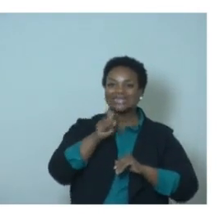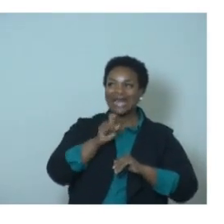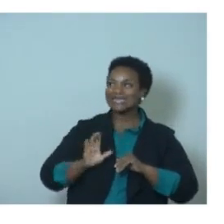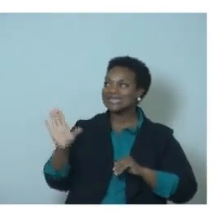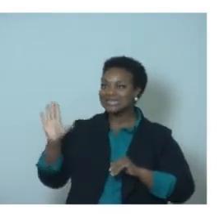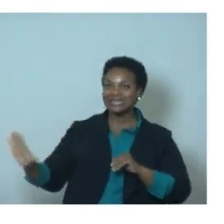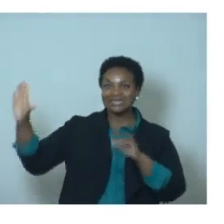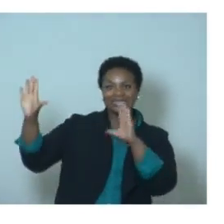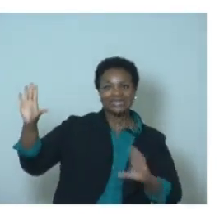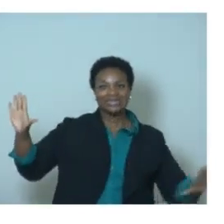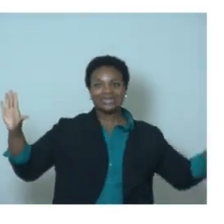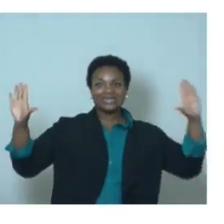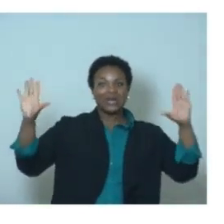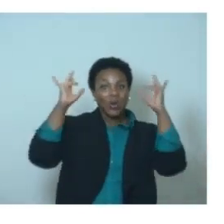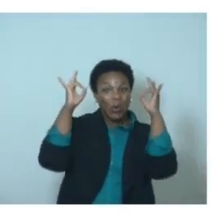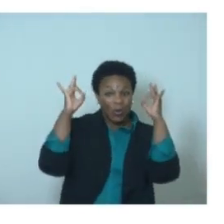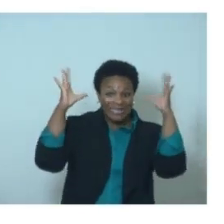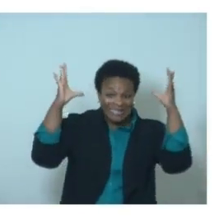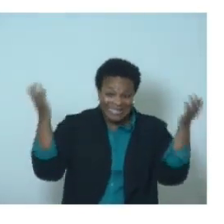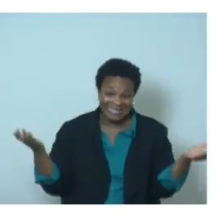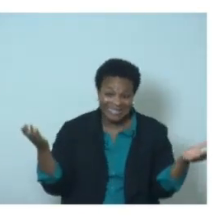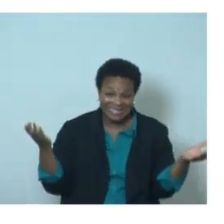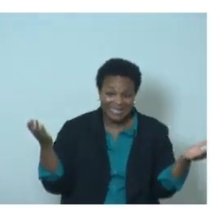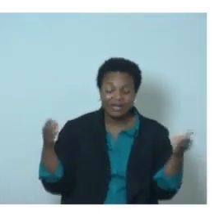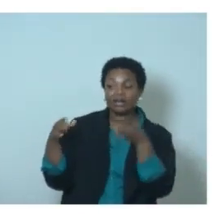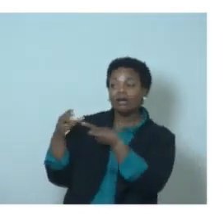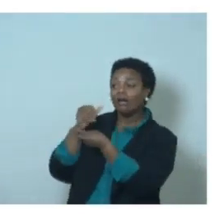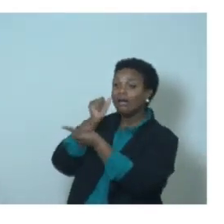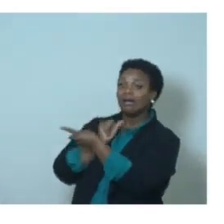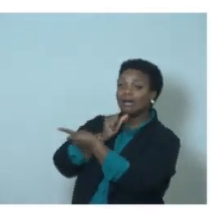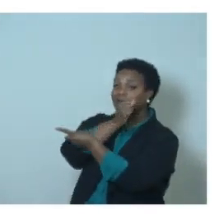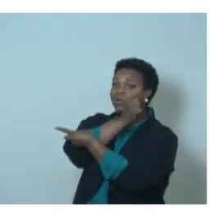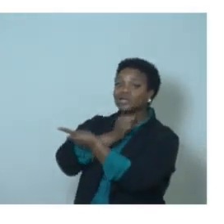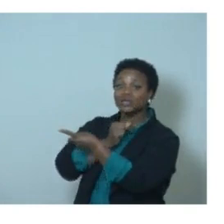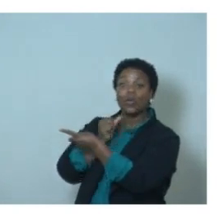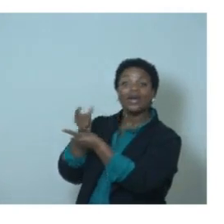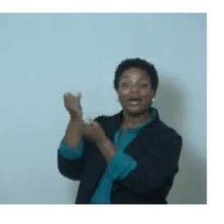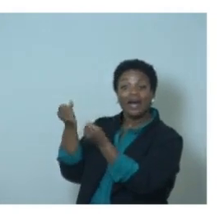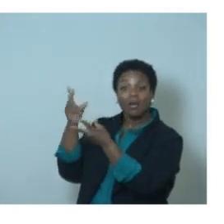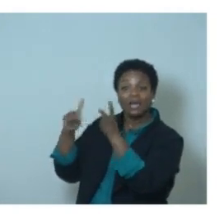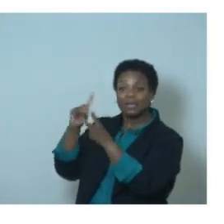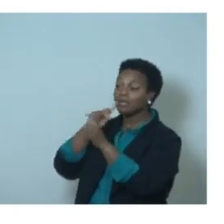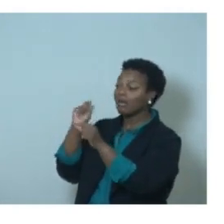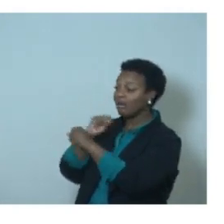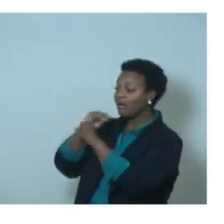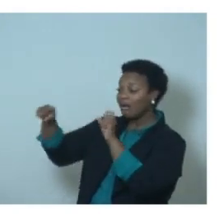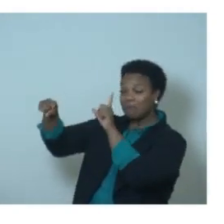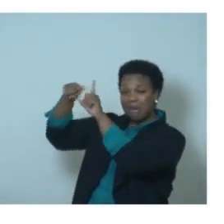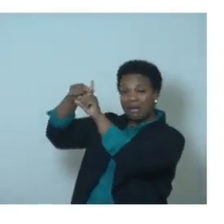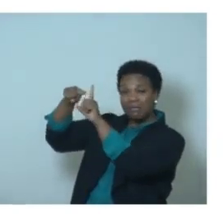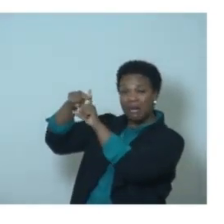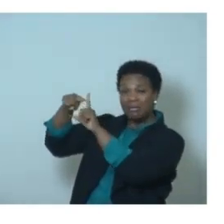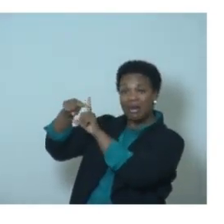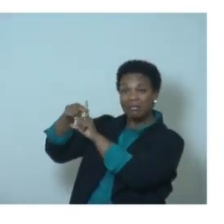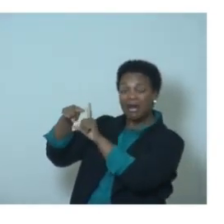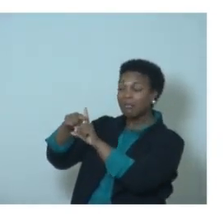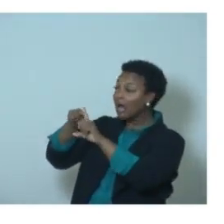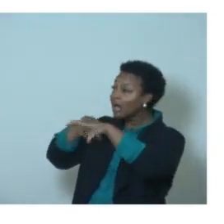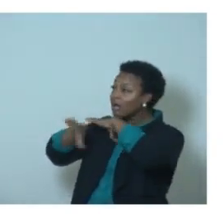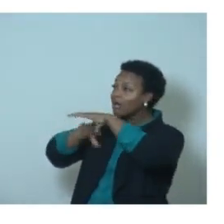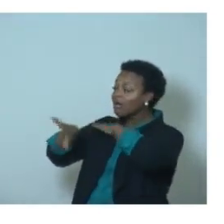THIS AS WELL WHO ARE REALLY STRUGGLING RIGHT NOW, ARIZONA NOW AT A CRISIS BECAUSE UP TAKING CASES IS OVERWHELMING THEIR DELIVERY SYSTEM.